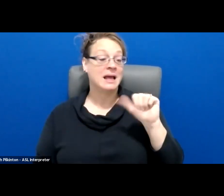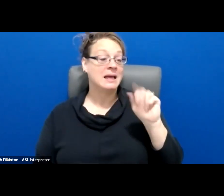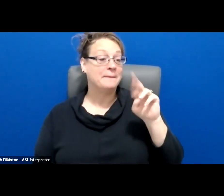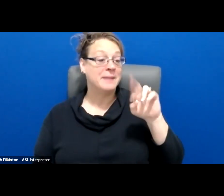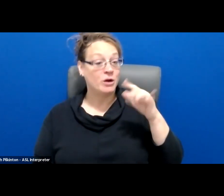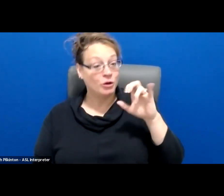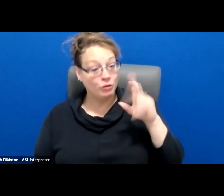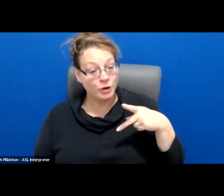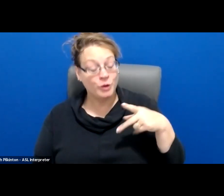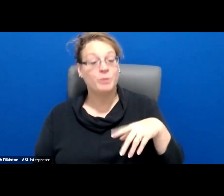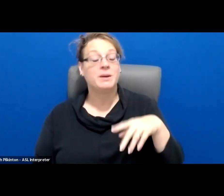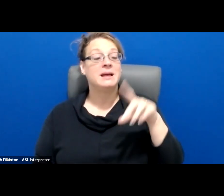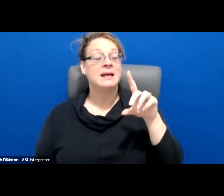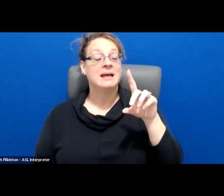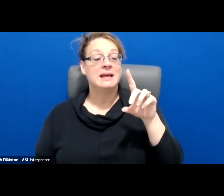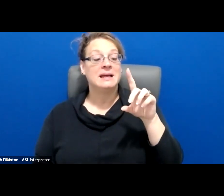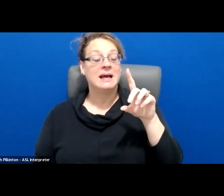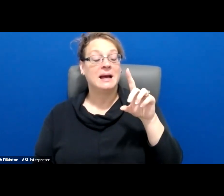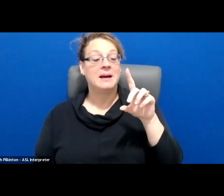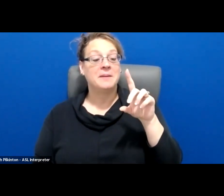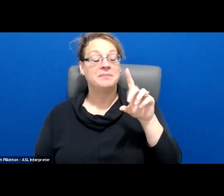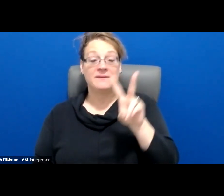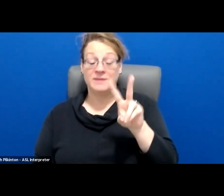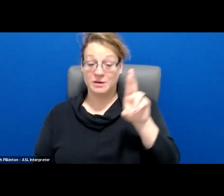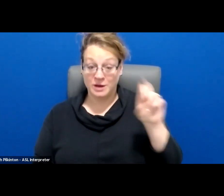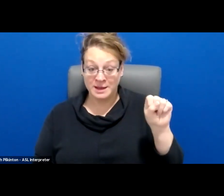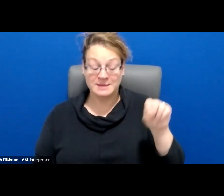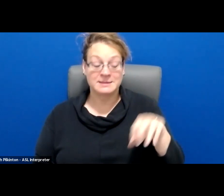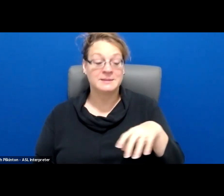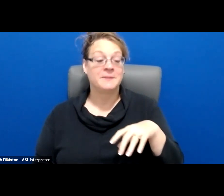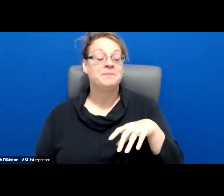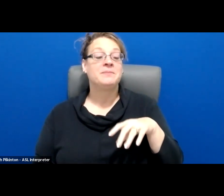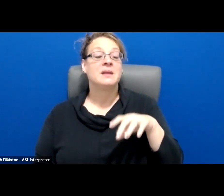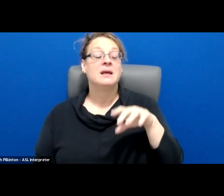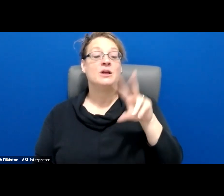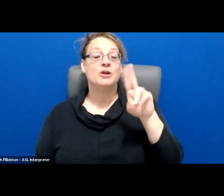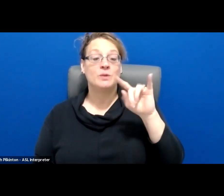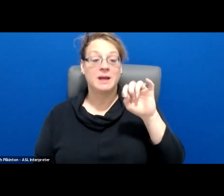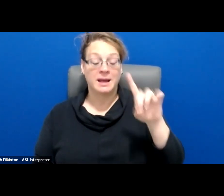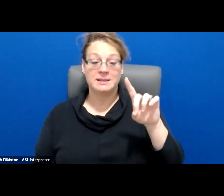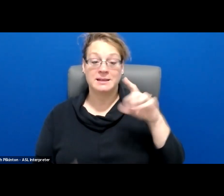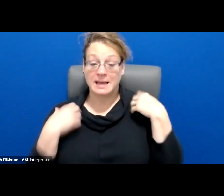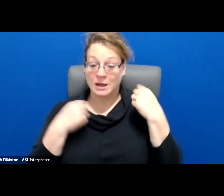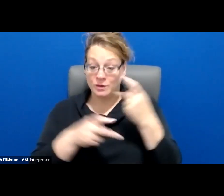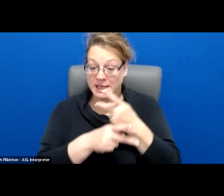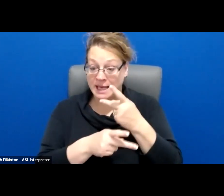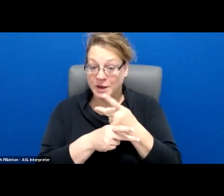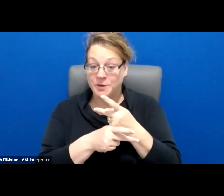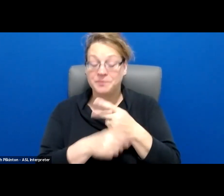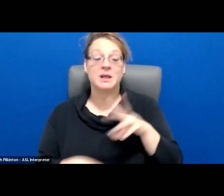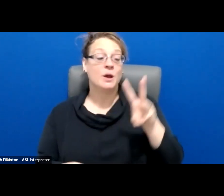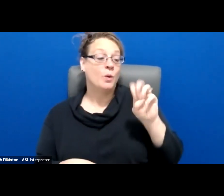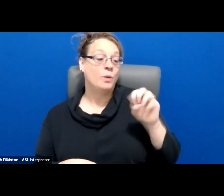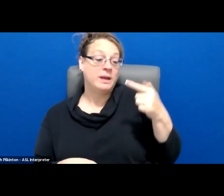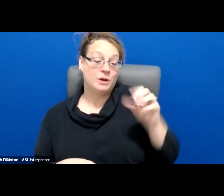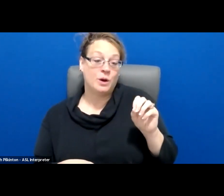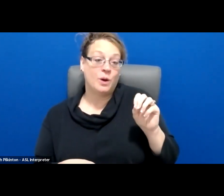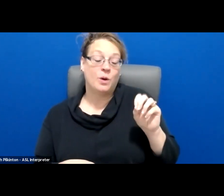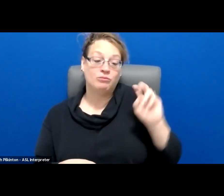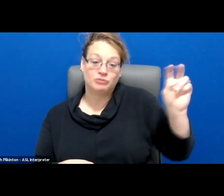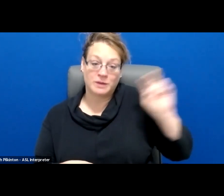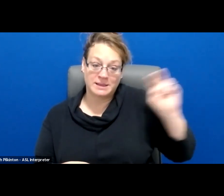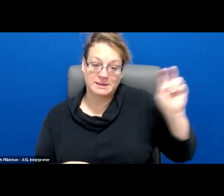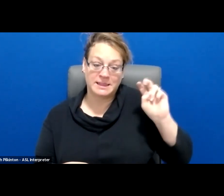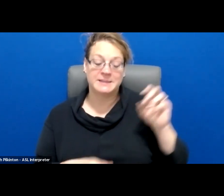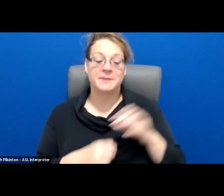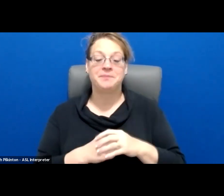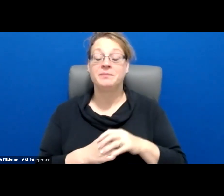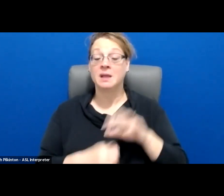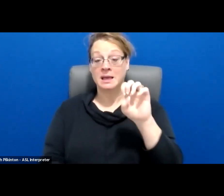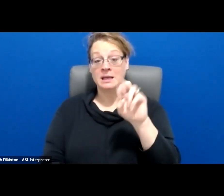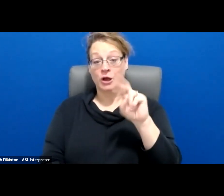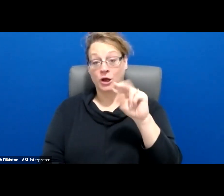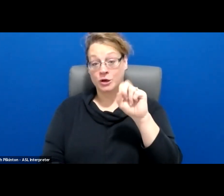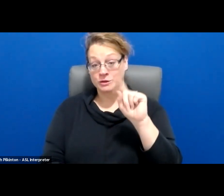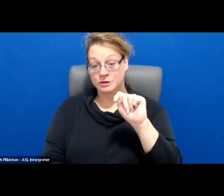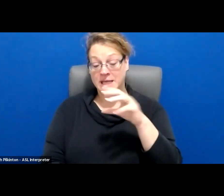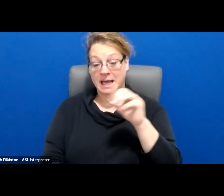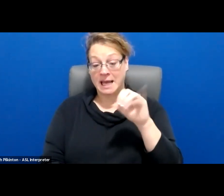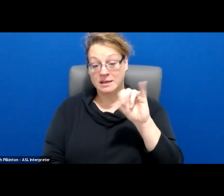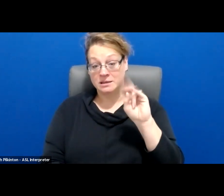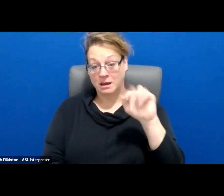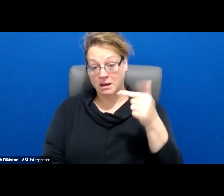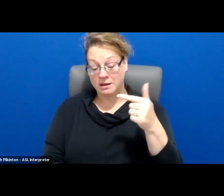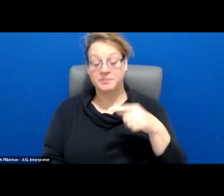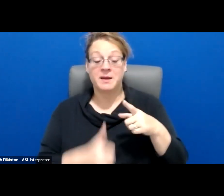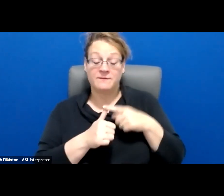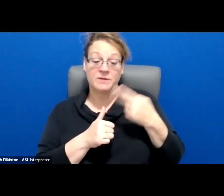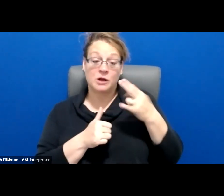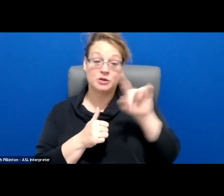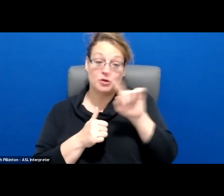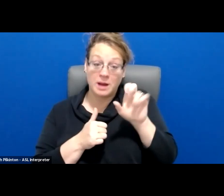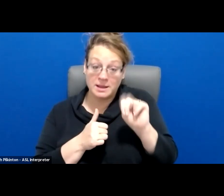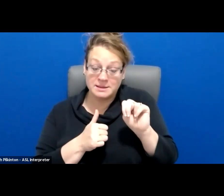The sponsors include our two key collaborators, the Tennessee Department of intellectual and available disabilities and the Tennessee Department of Education.